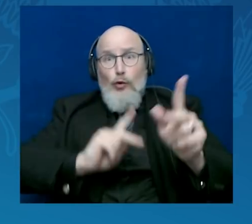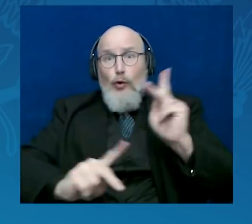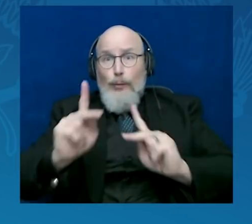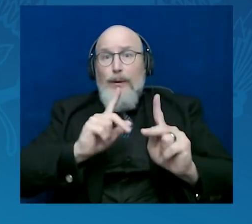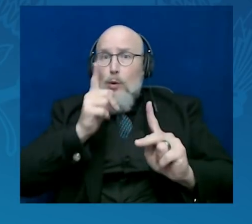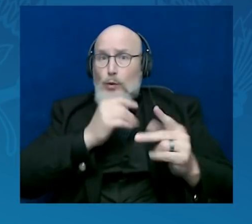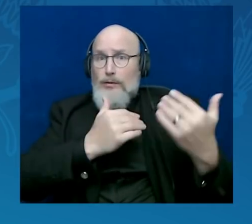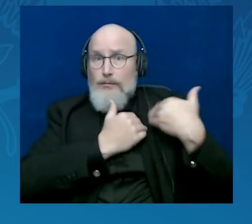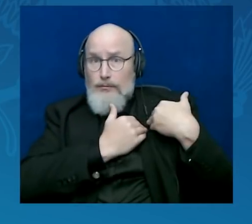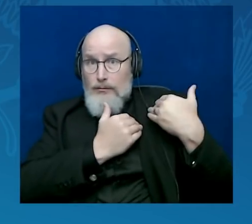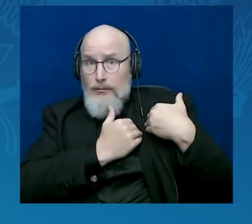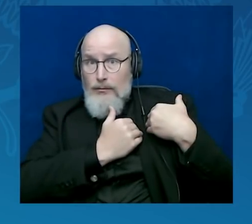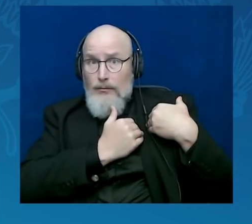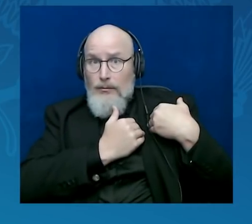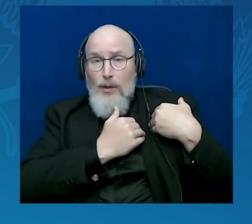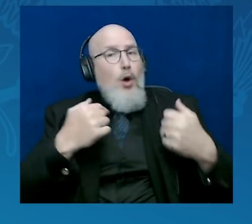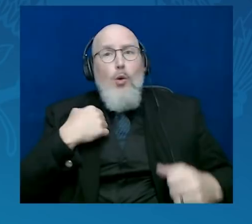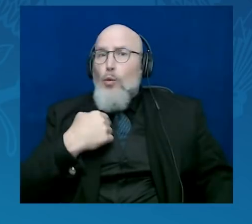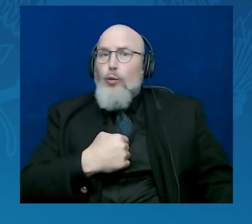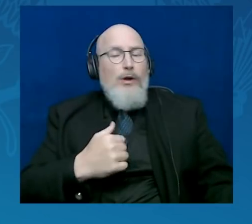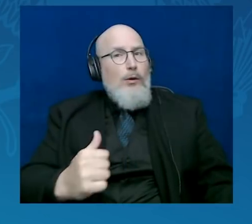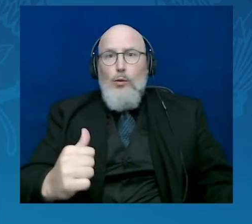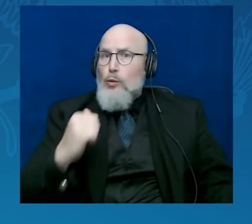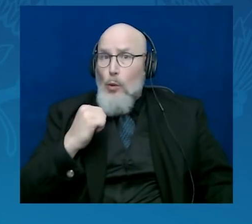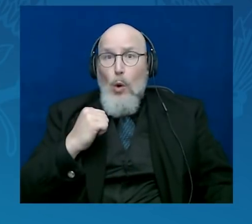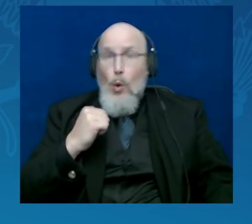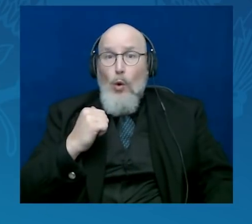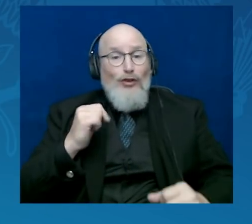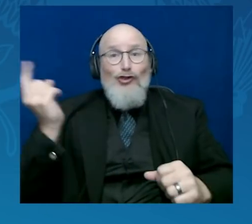And we will not stop with economic measures.